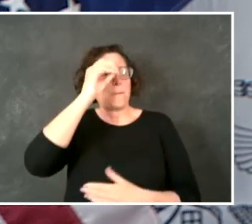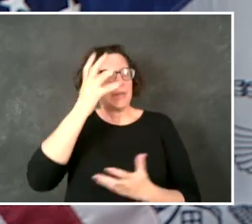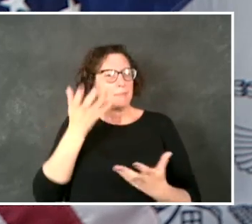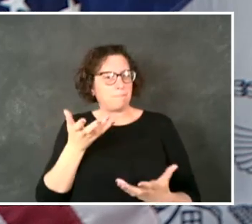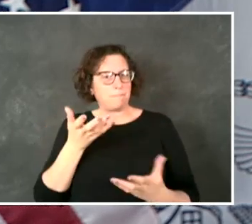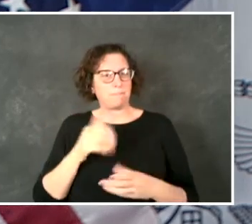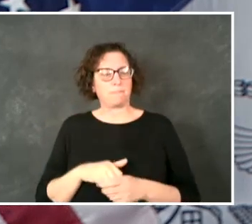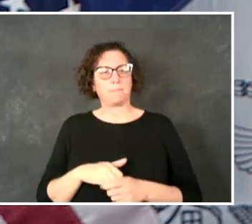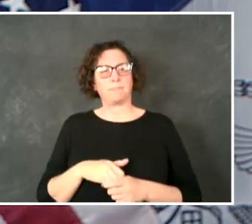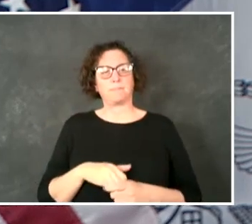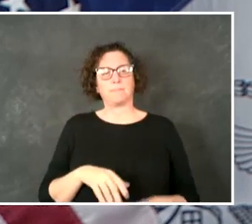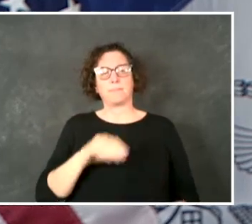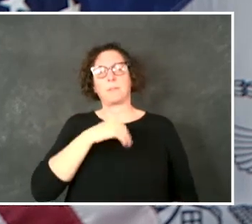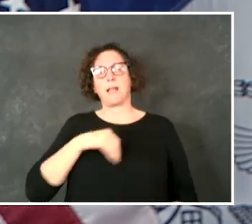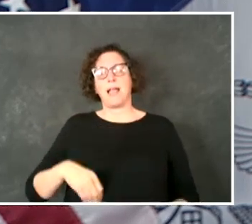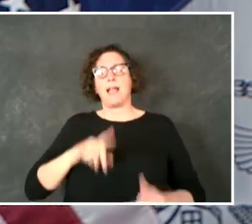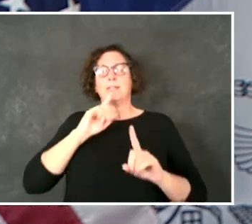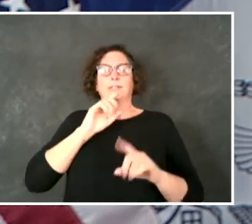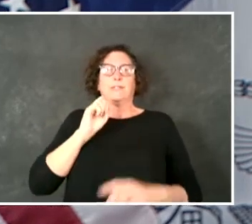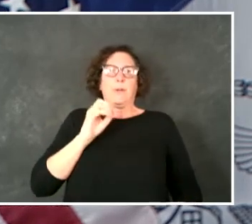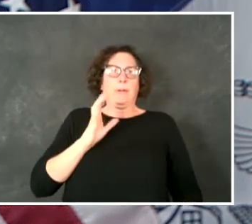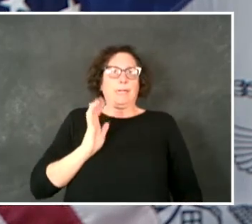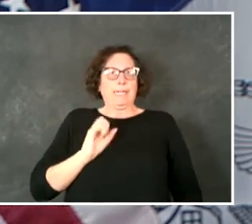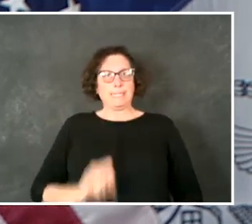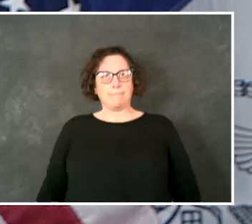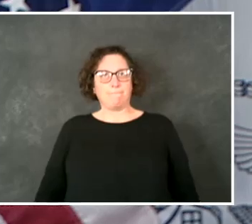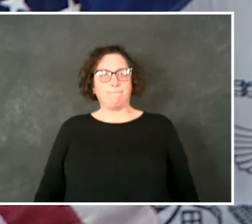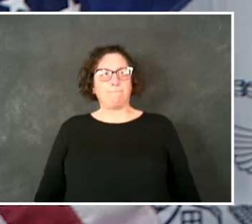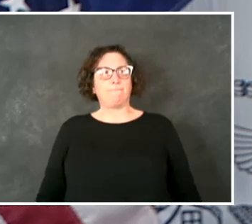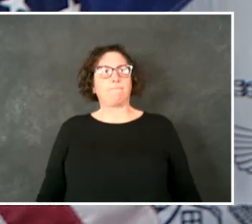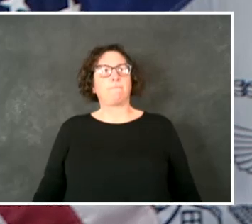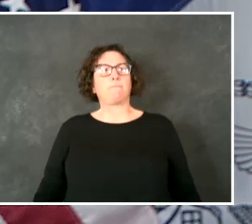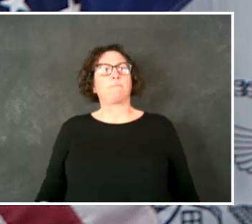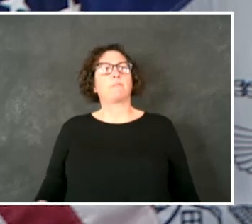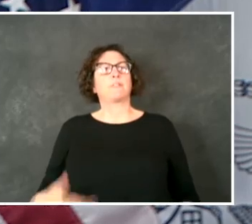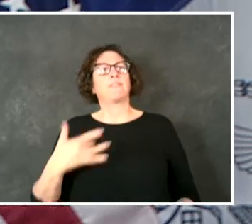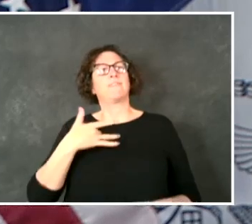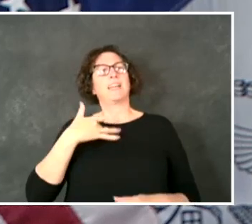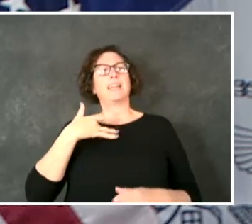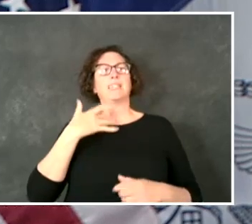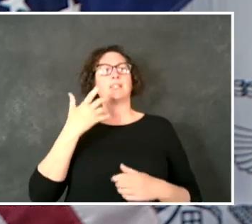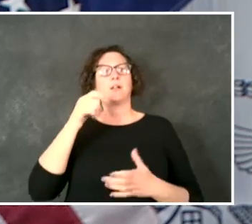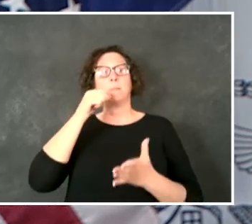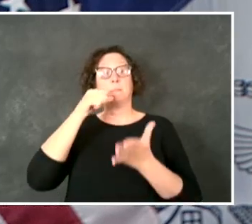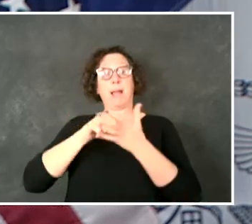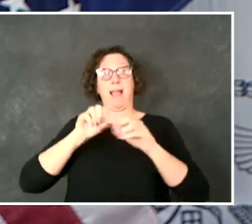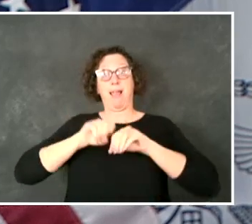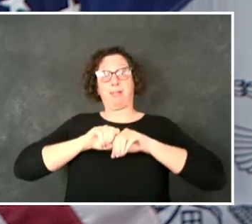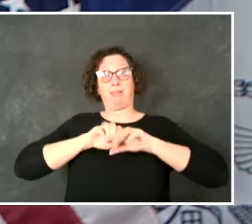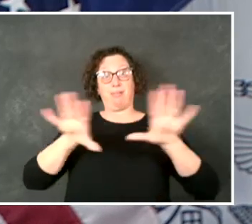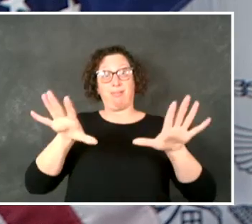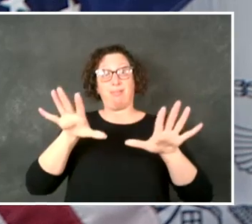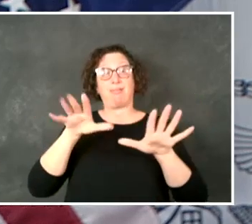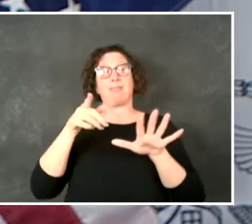SUPPTORERF O SENATOR SANDERS. THANK YOU,